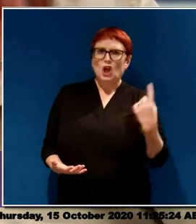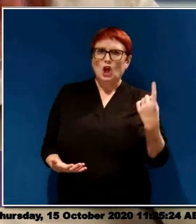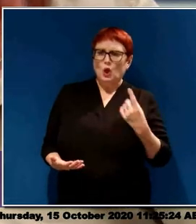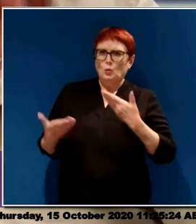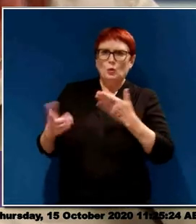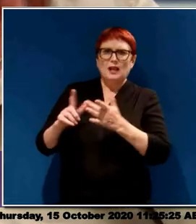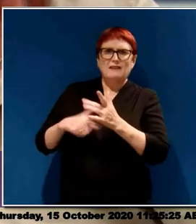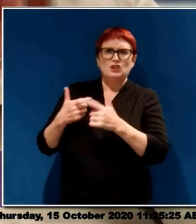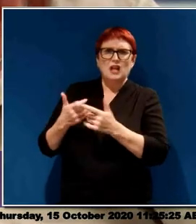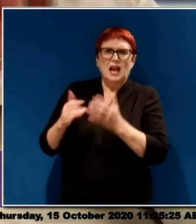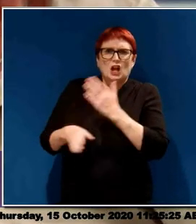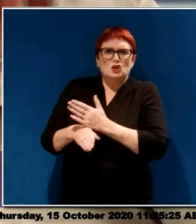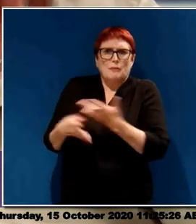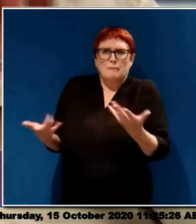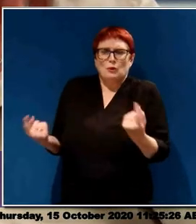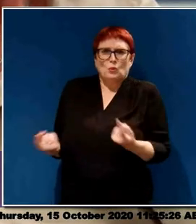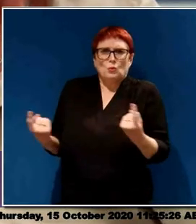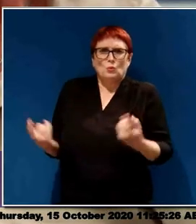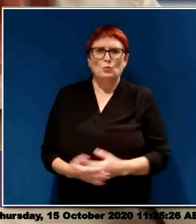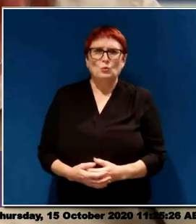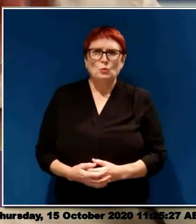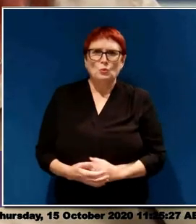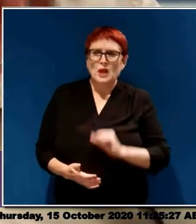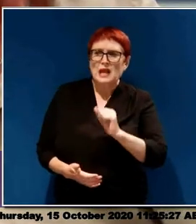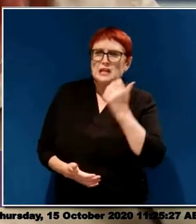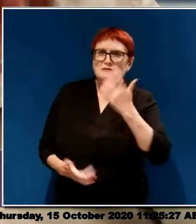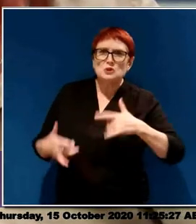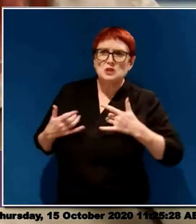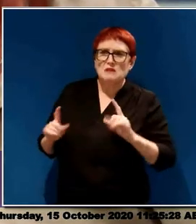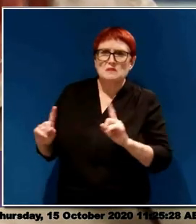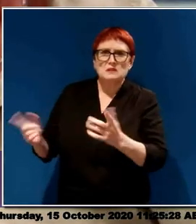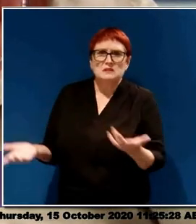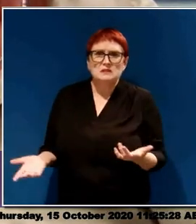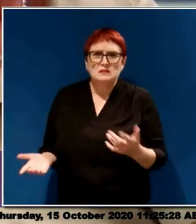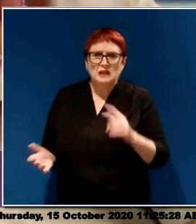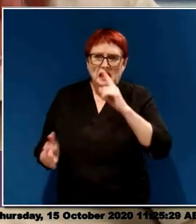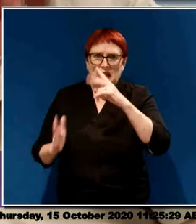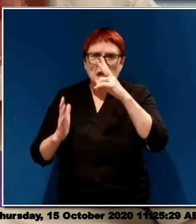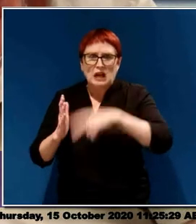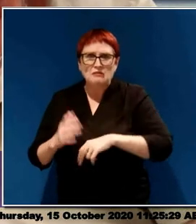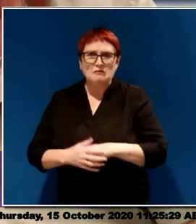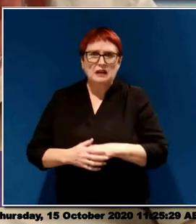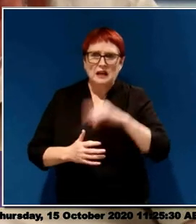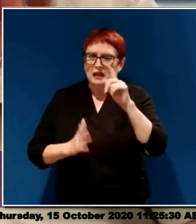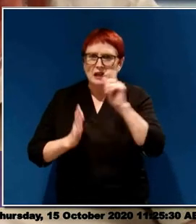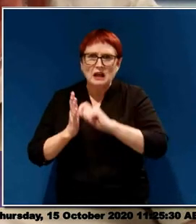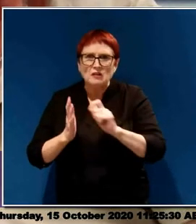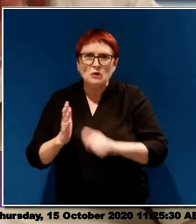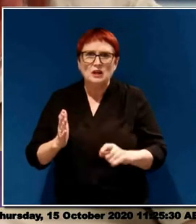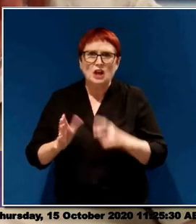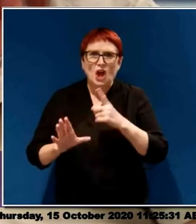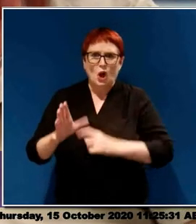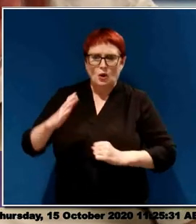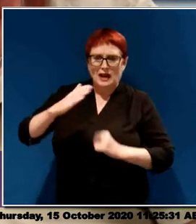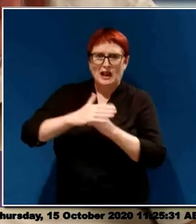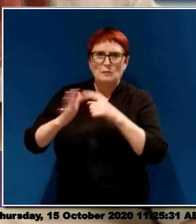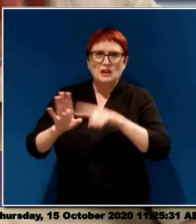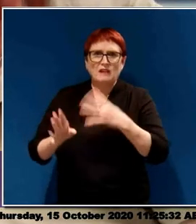What life does he have now because he can't read, write, he's got Grade education. I mean, not many people are going to employ him.